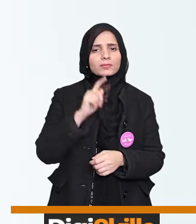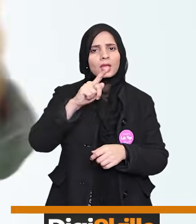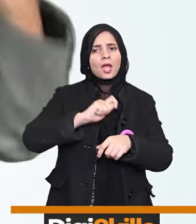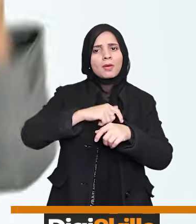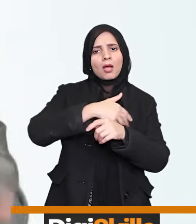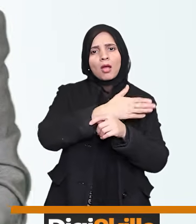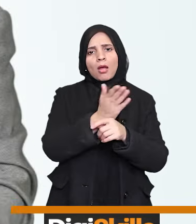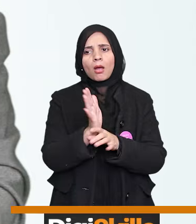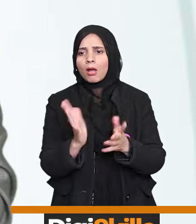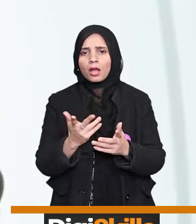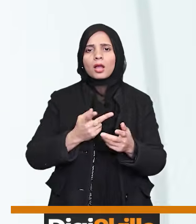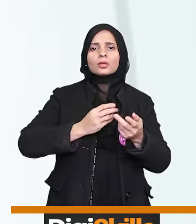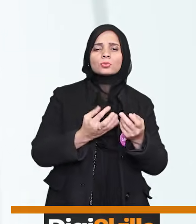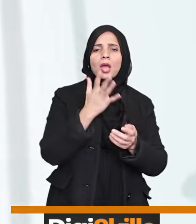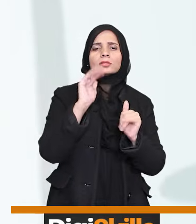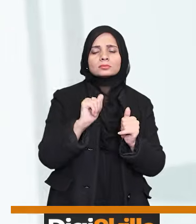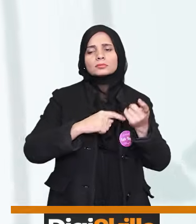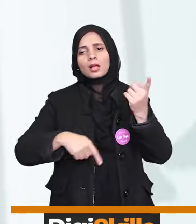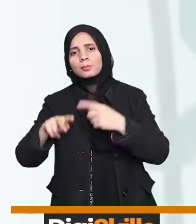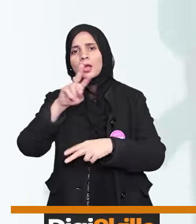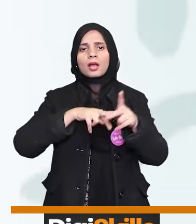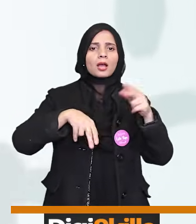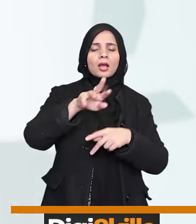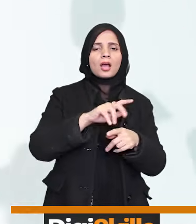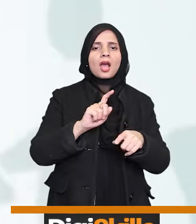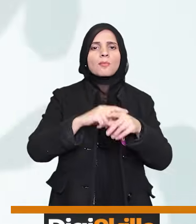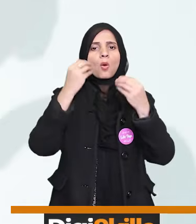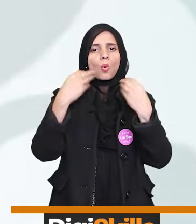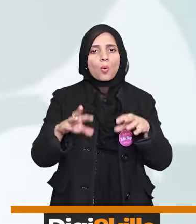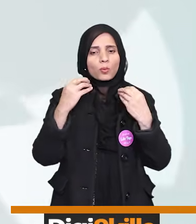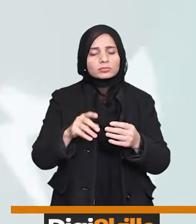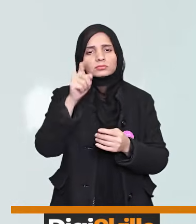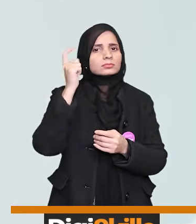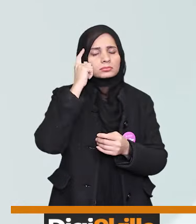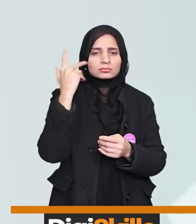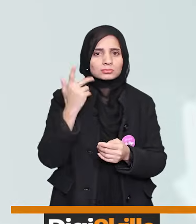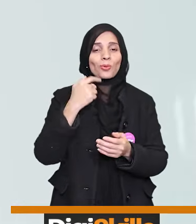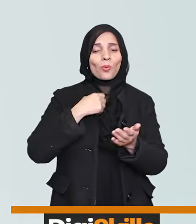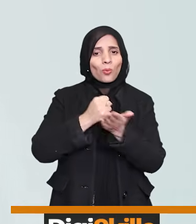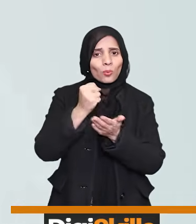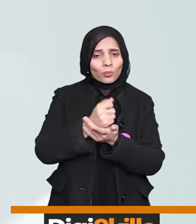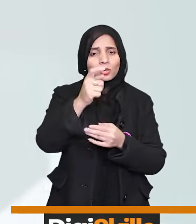If you don't have discipline, if you don't know how much effort